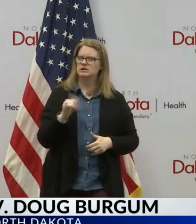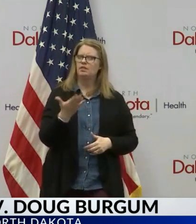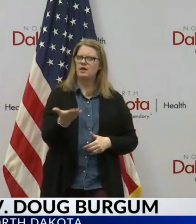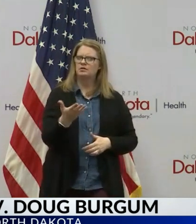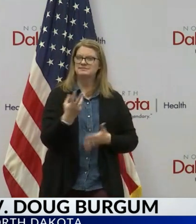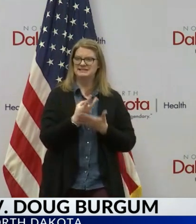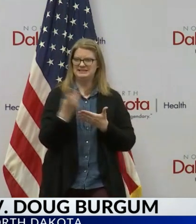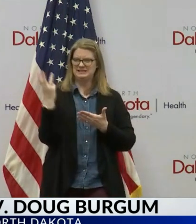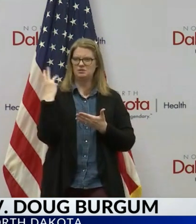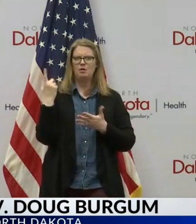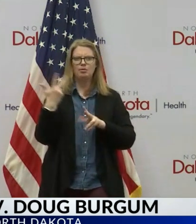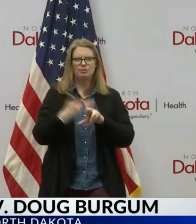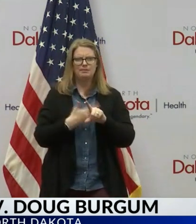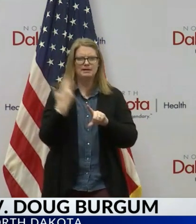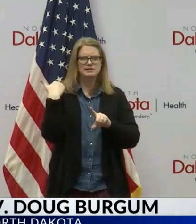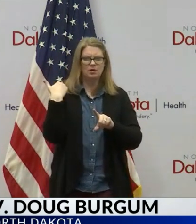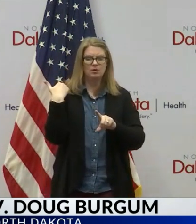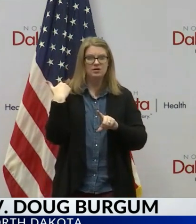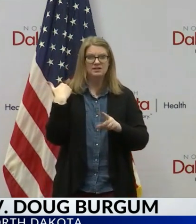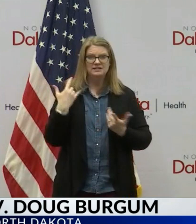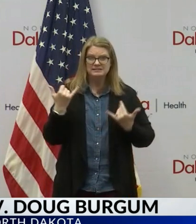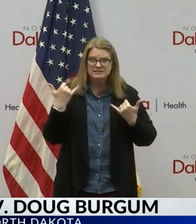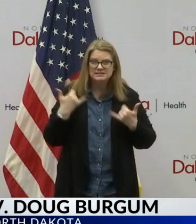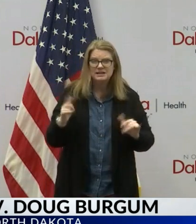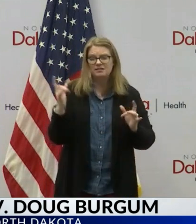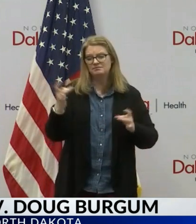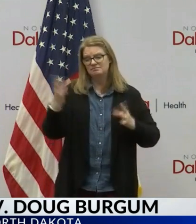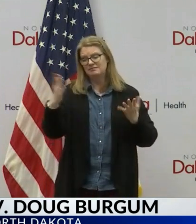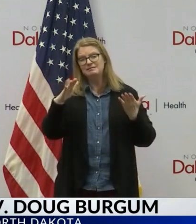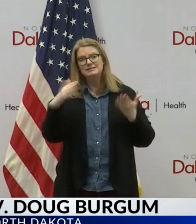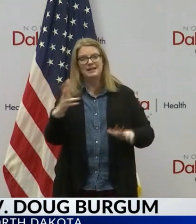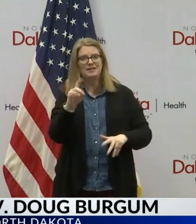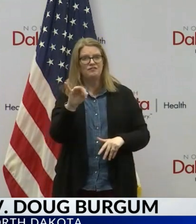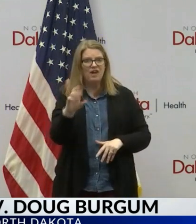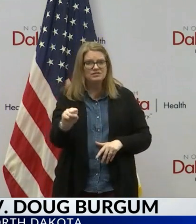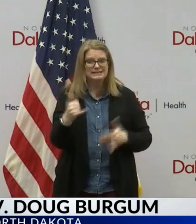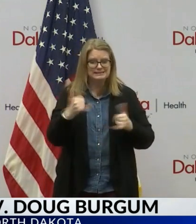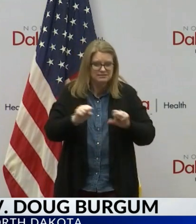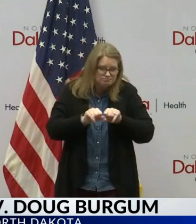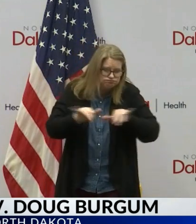THREAT. THE THREAT OF THE CORONAVIRUS